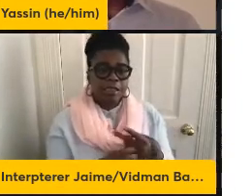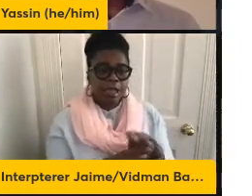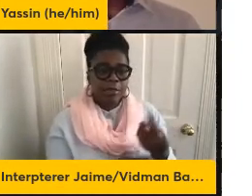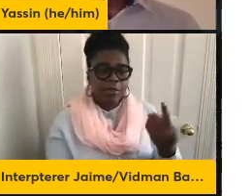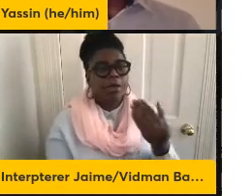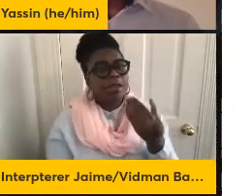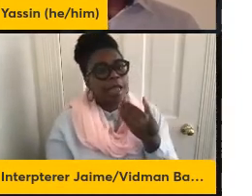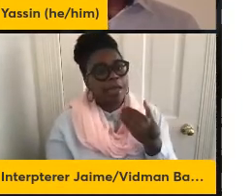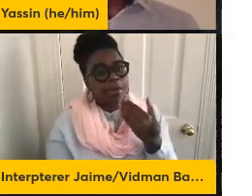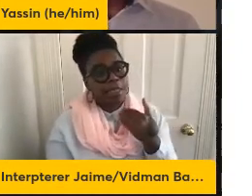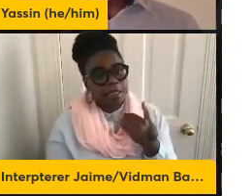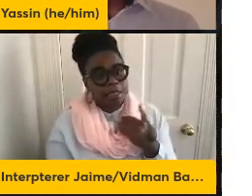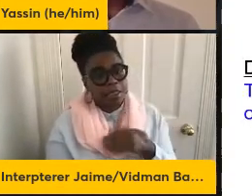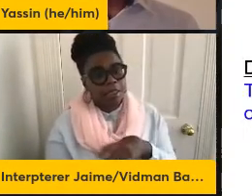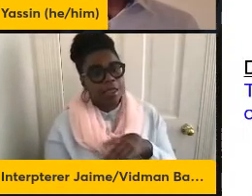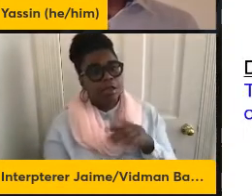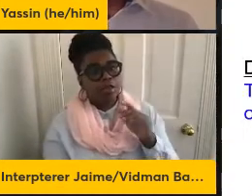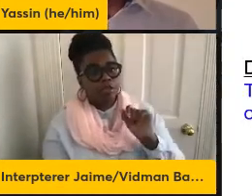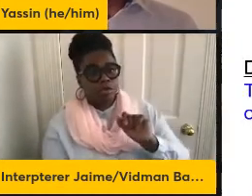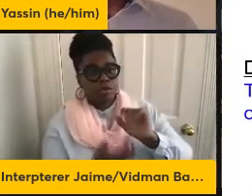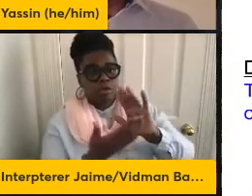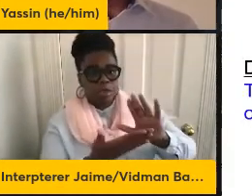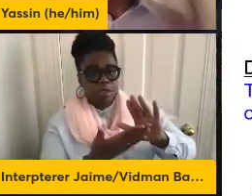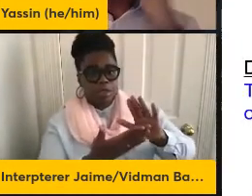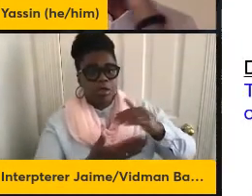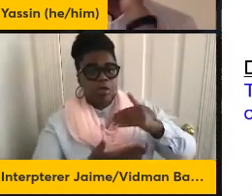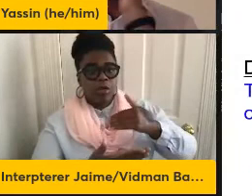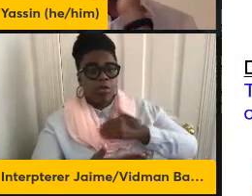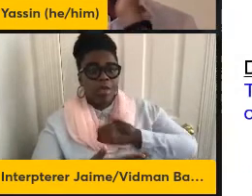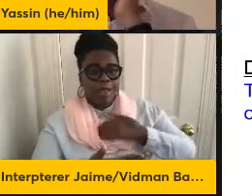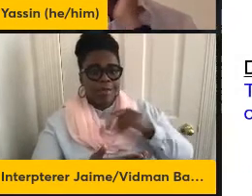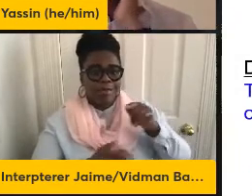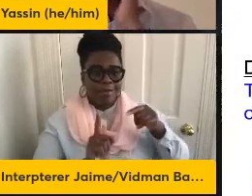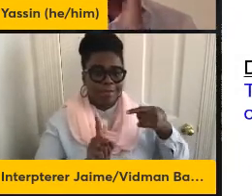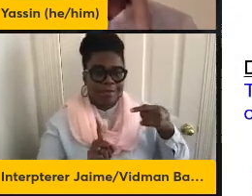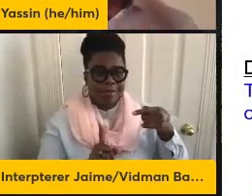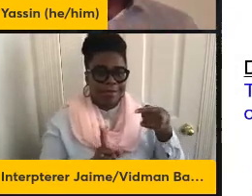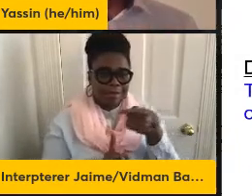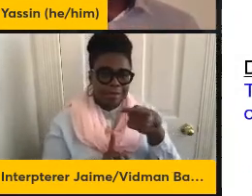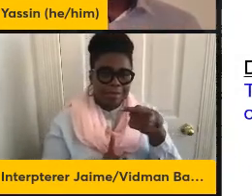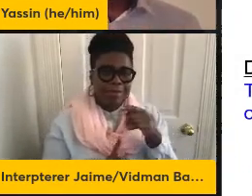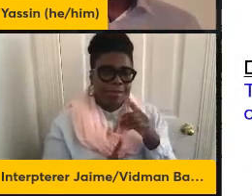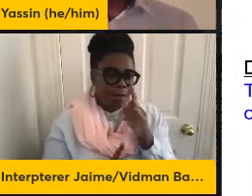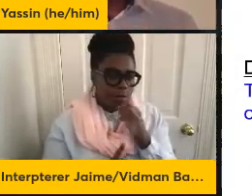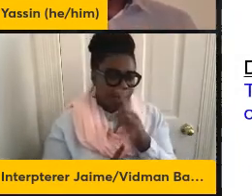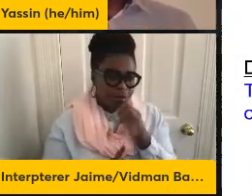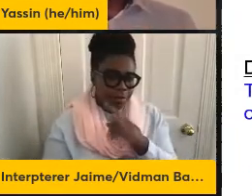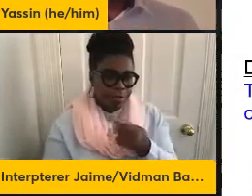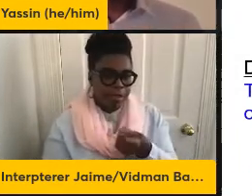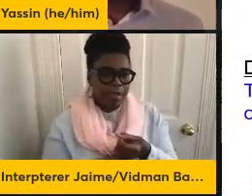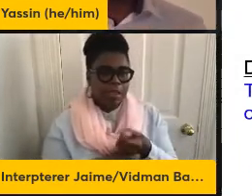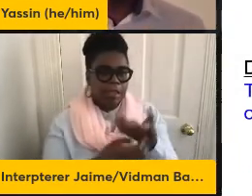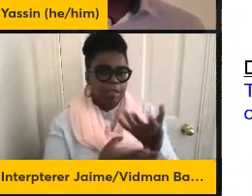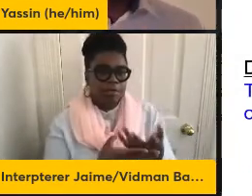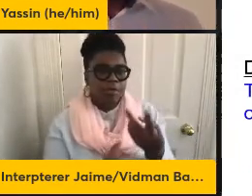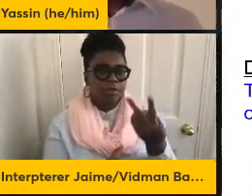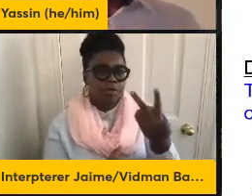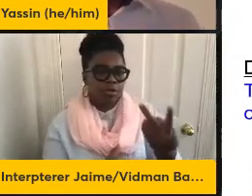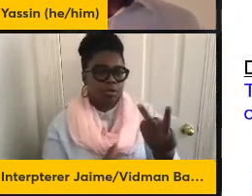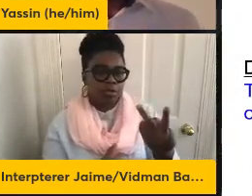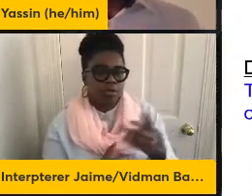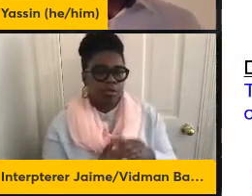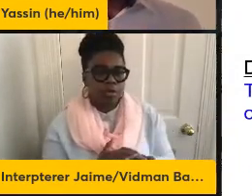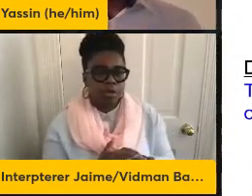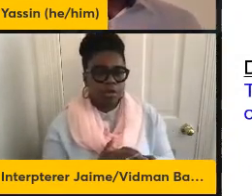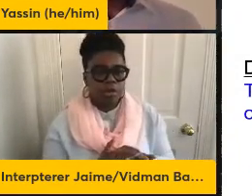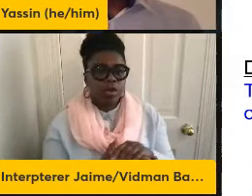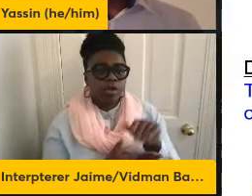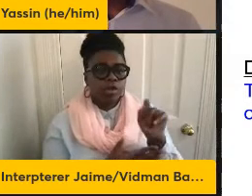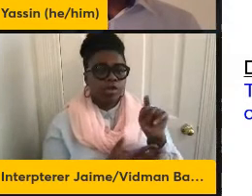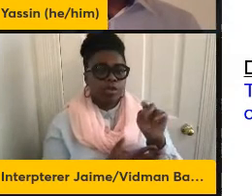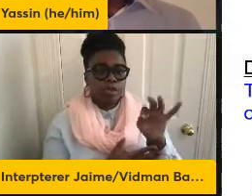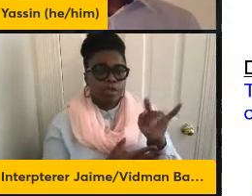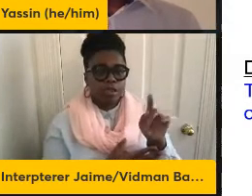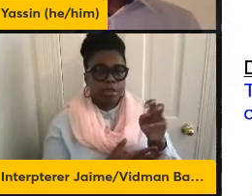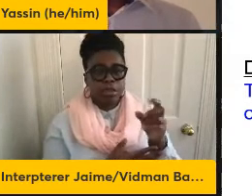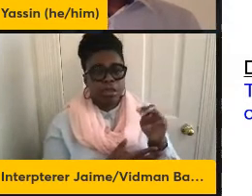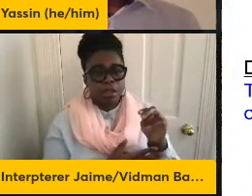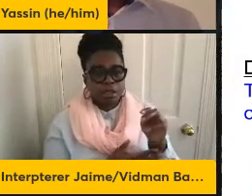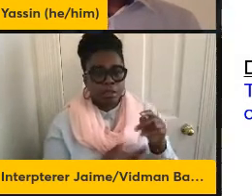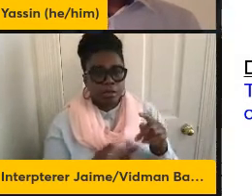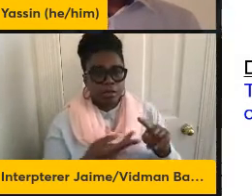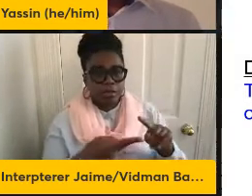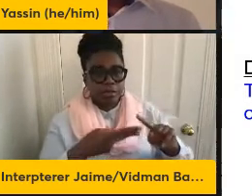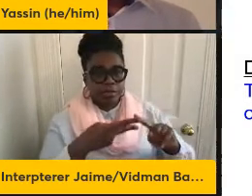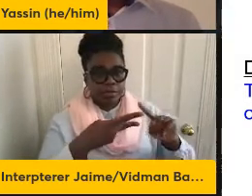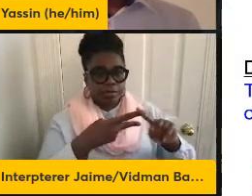question, we've made use of this following mouse, a mouse that expresses two transitions. The first transition transition is a